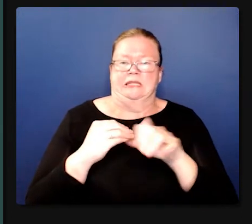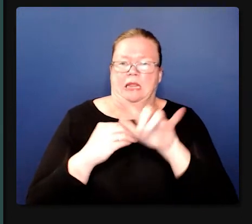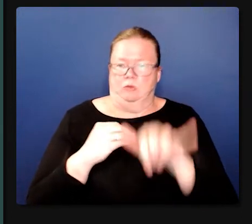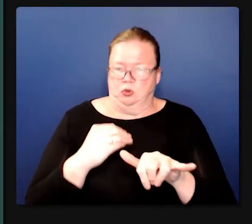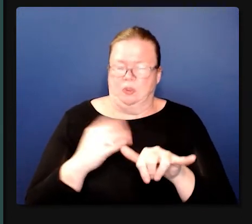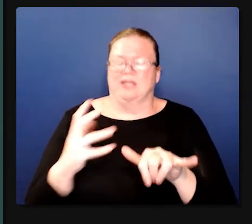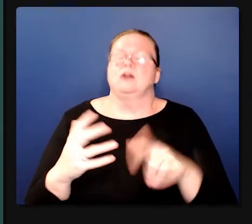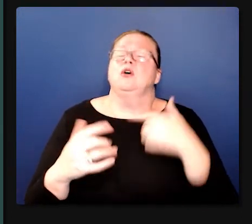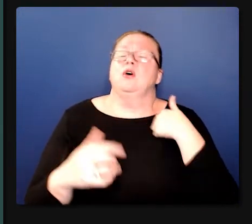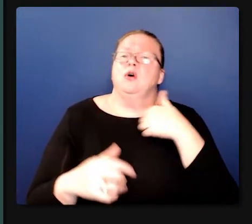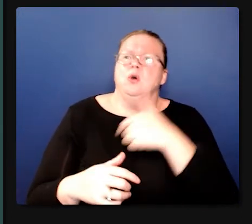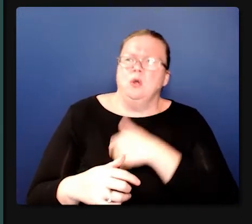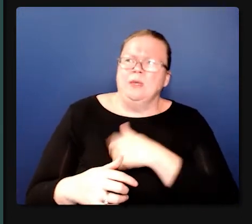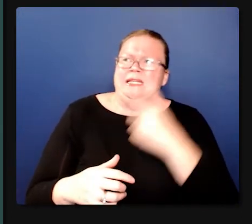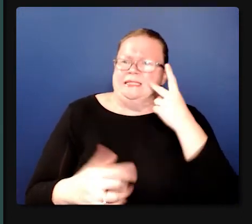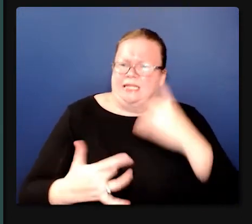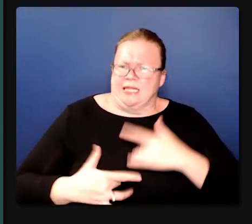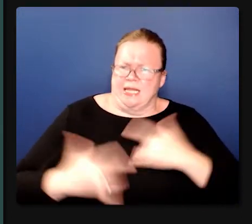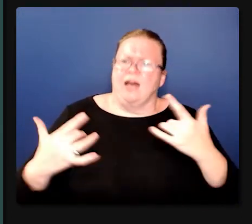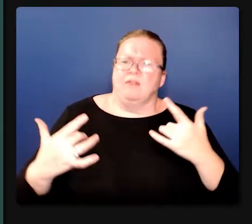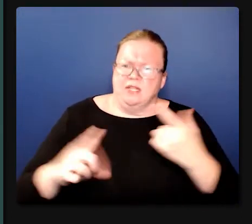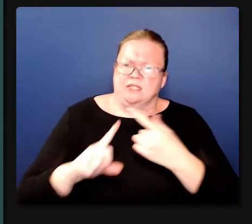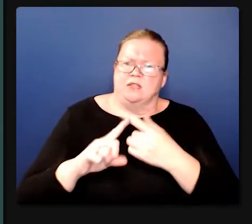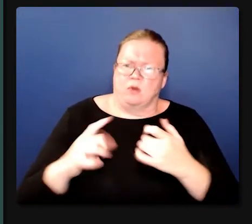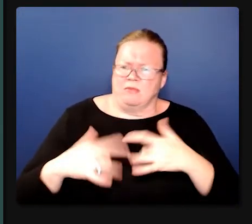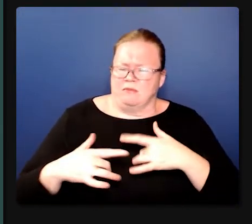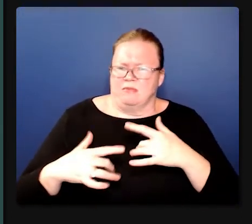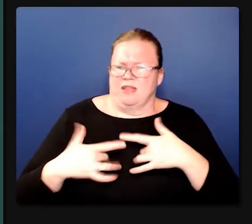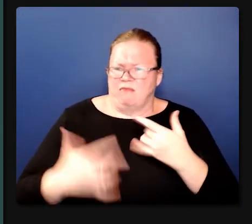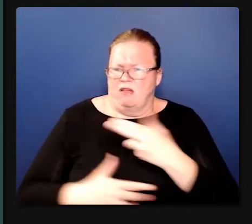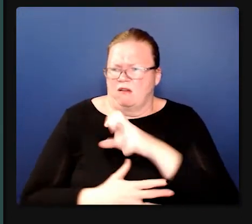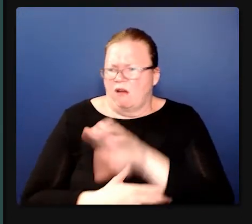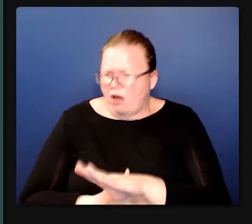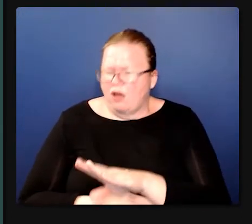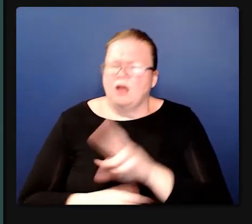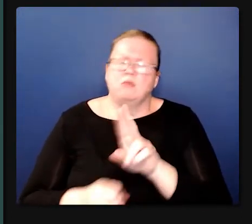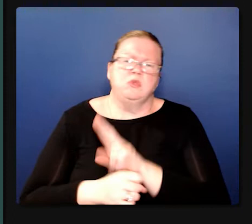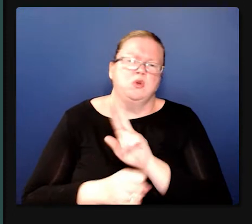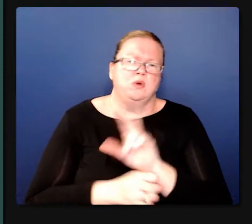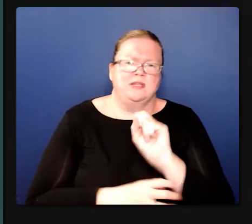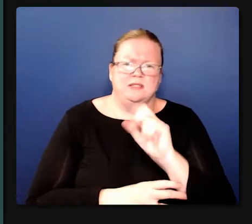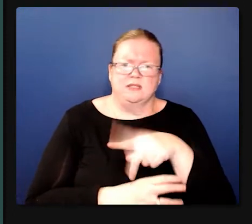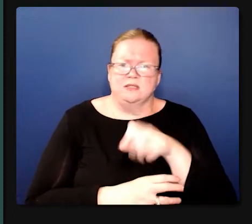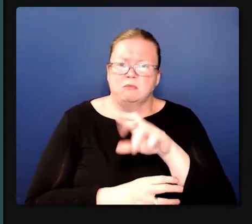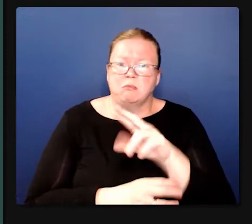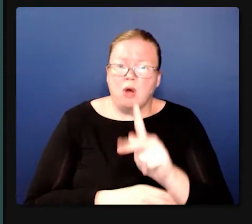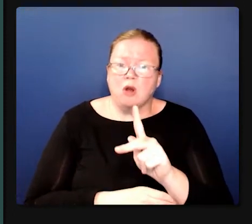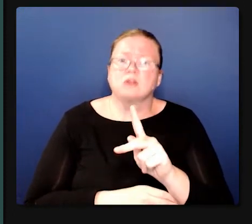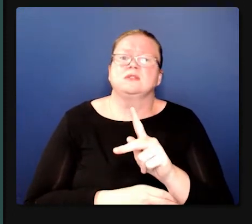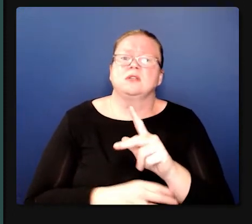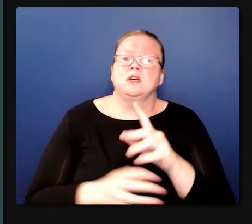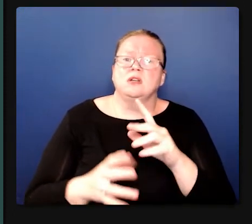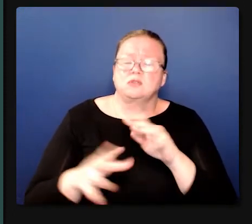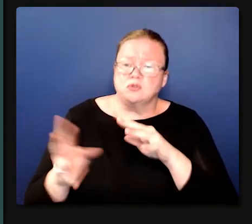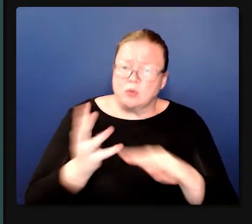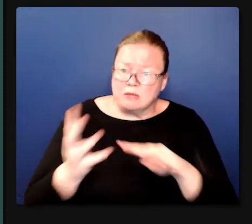We read the events from Event Hubs and use Spark Structured Streaming to continuously batch your events